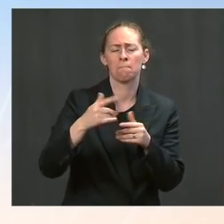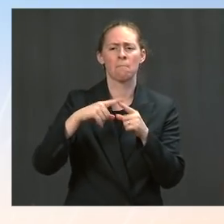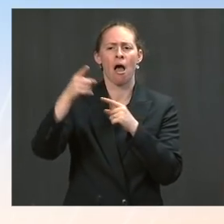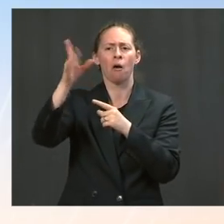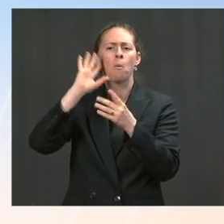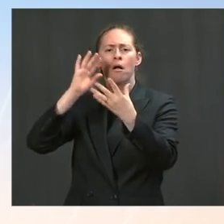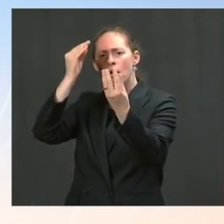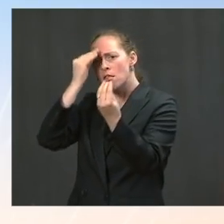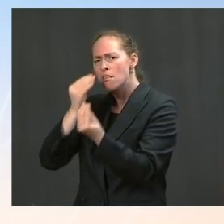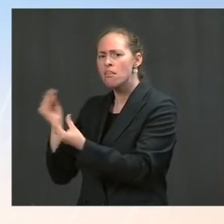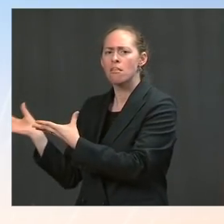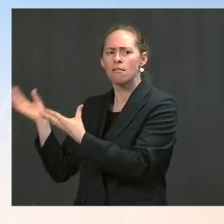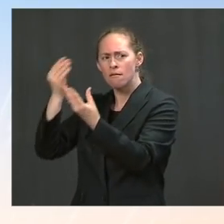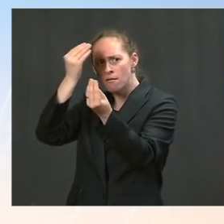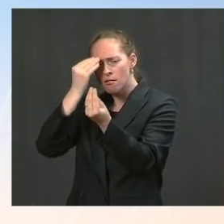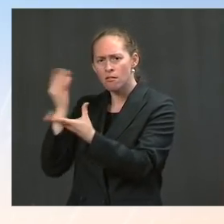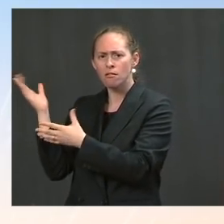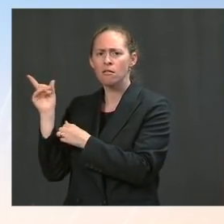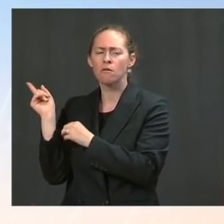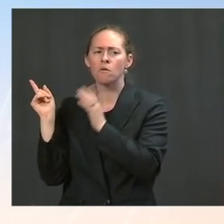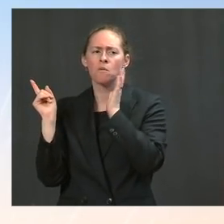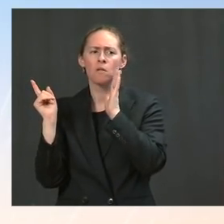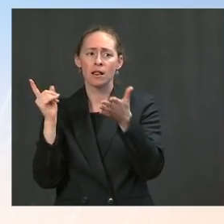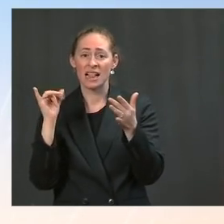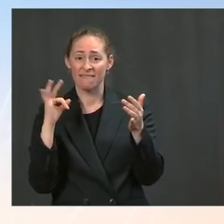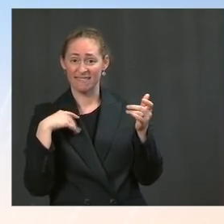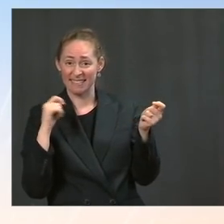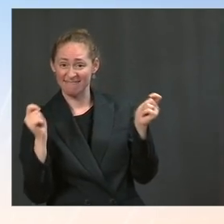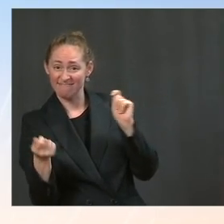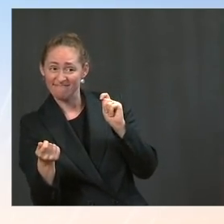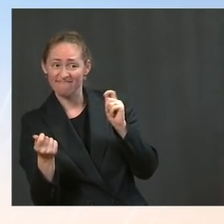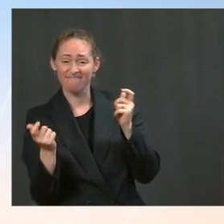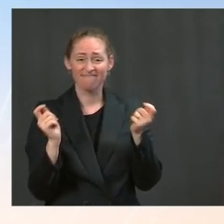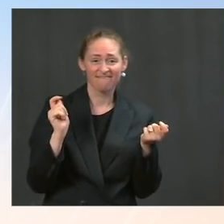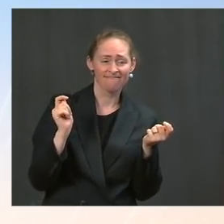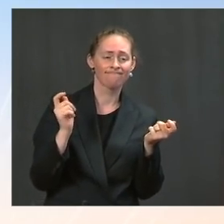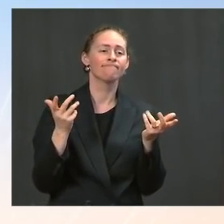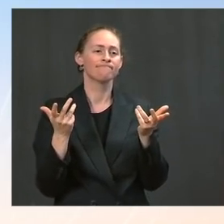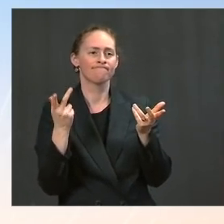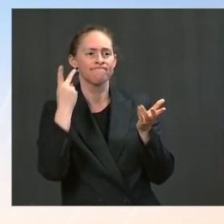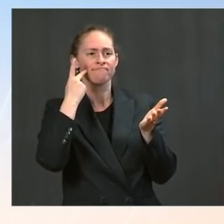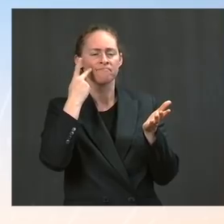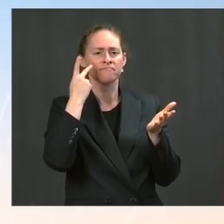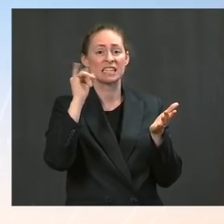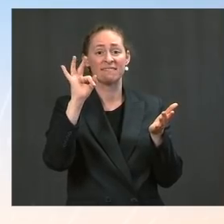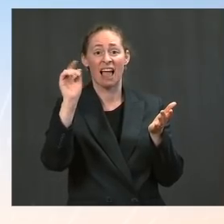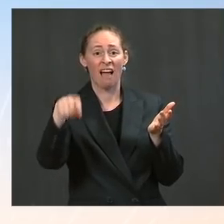on a range of issues as it relates to COVID. I'm sure they'll discuss this and their views. The Press: And on that same note,